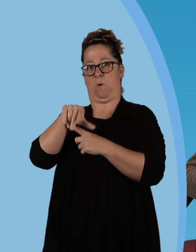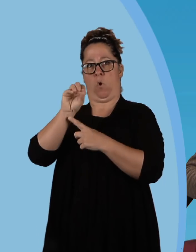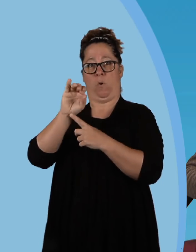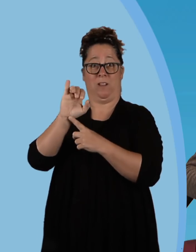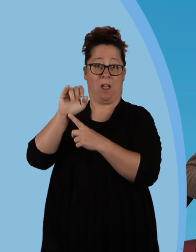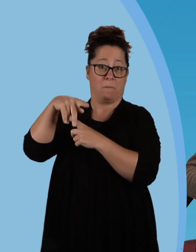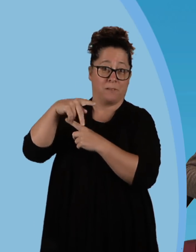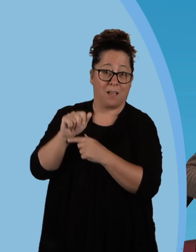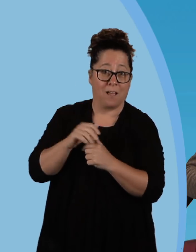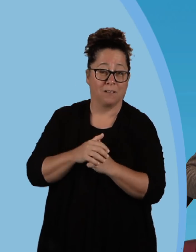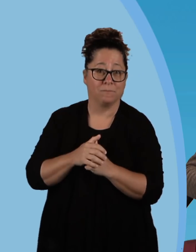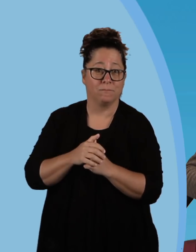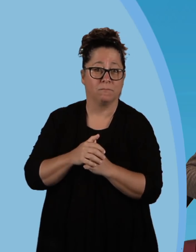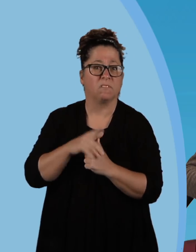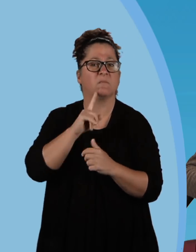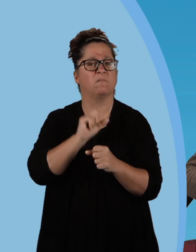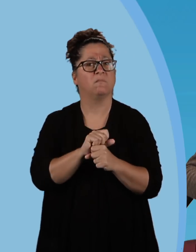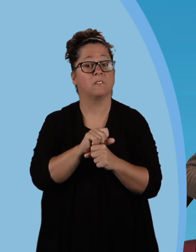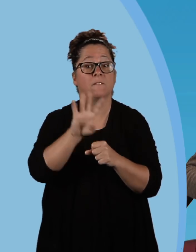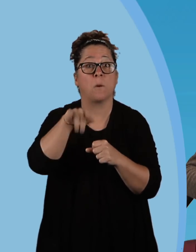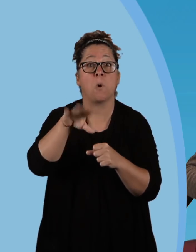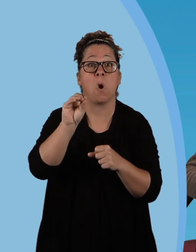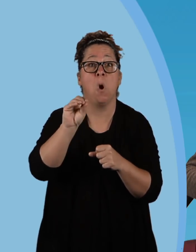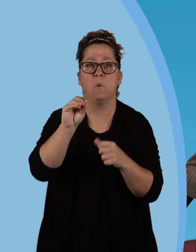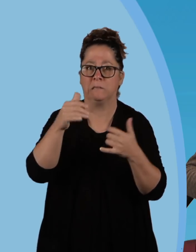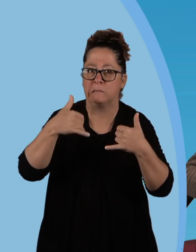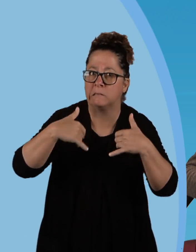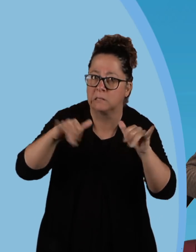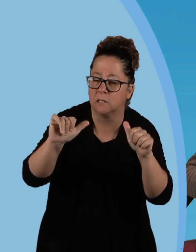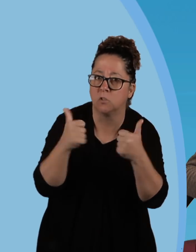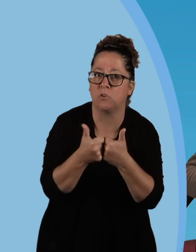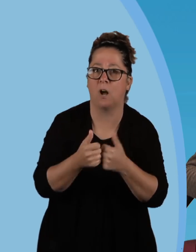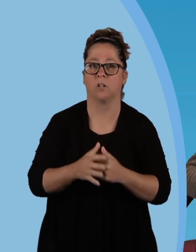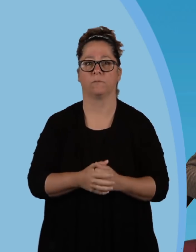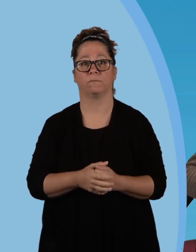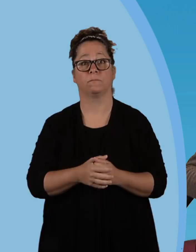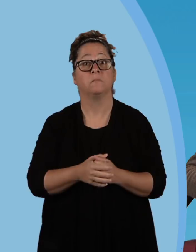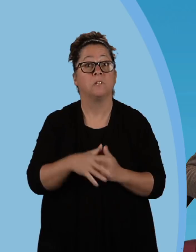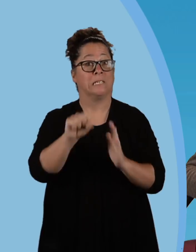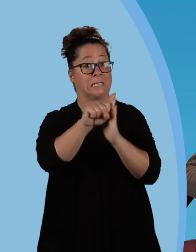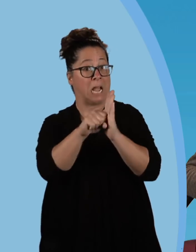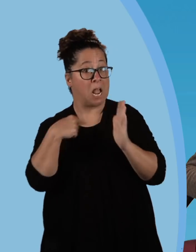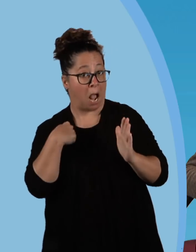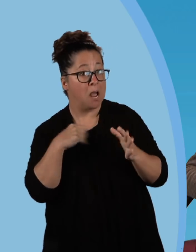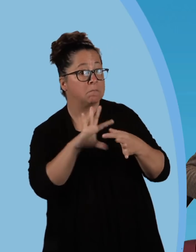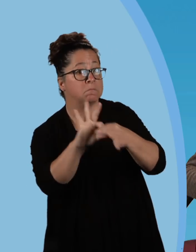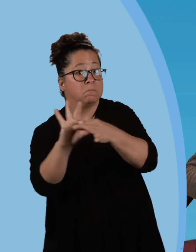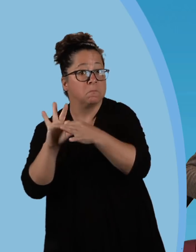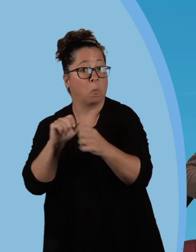It's very challenging to get a 5.0 on the EIPA. Even getting a 4.0 is fairly challenging.